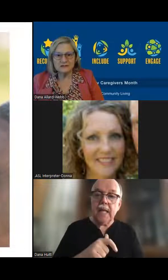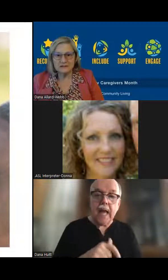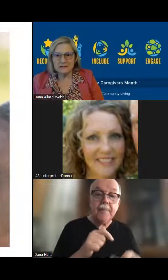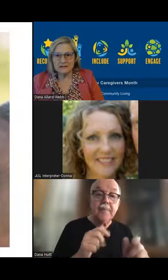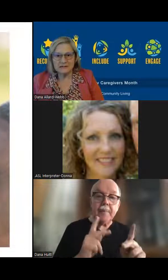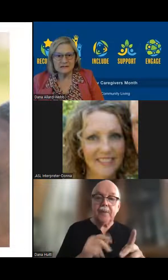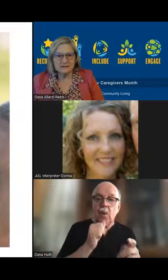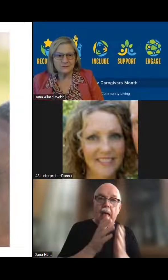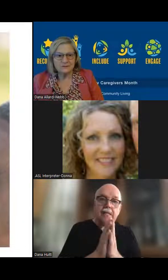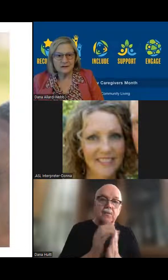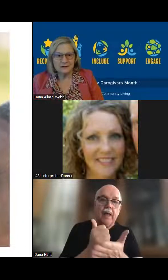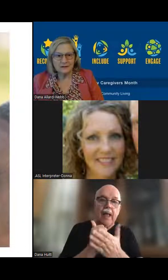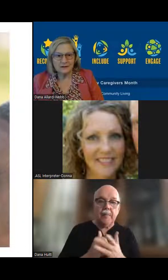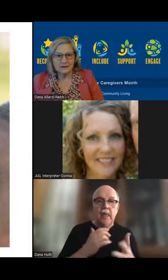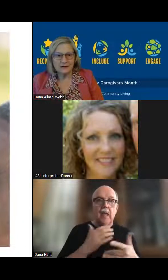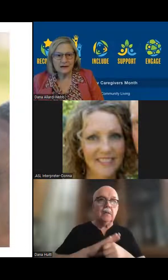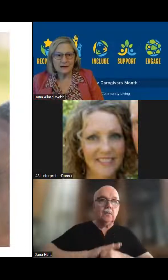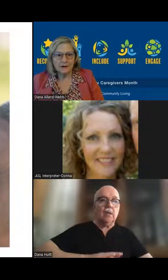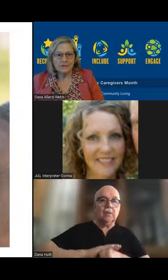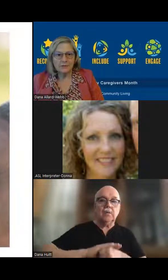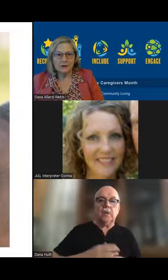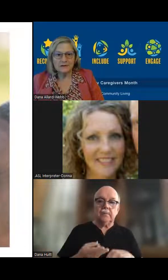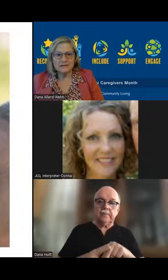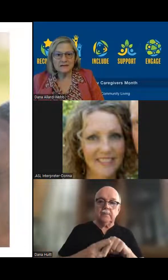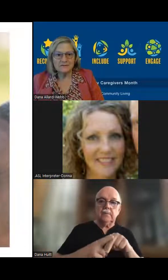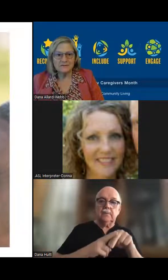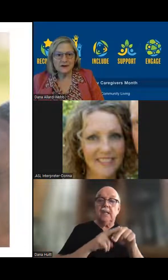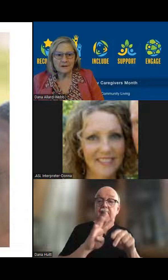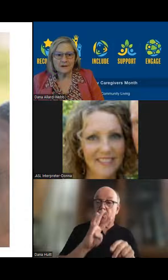certifications and credentials and how long you've been a provider. And then we have